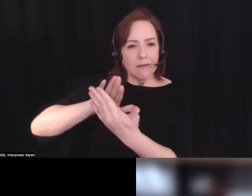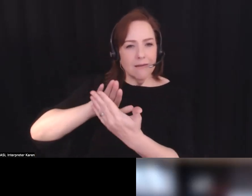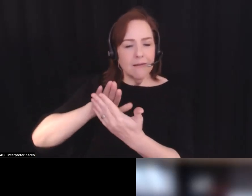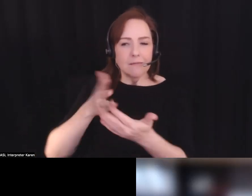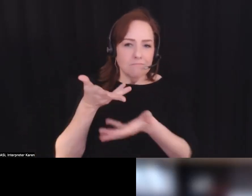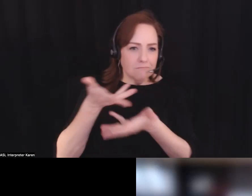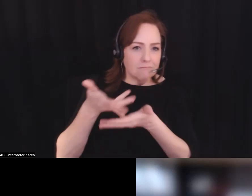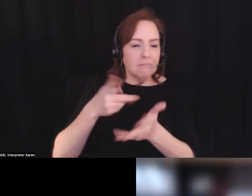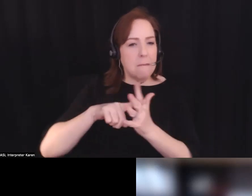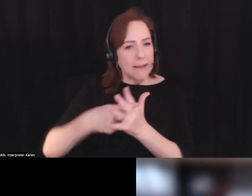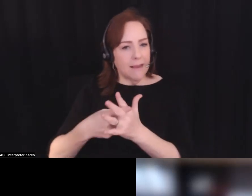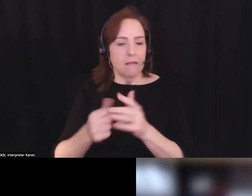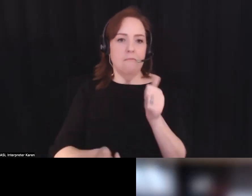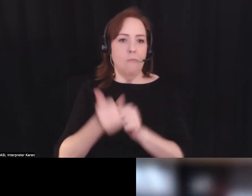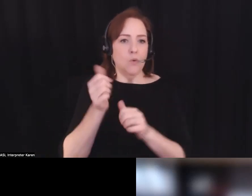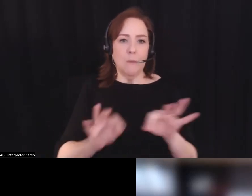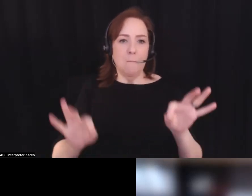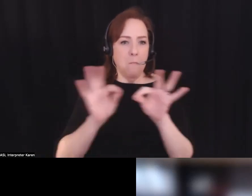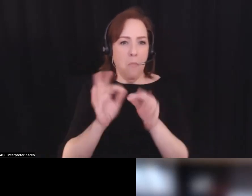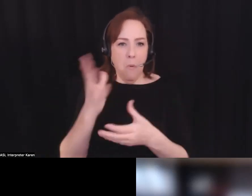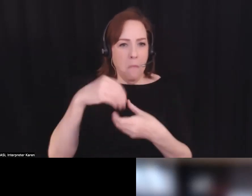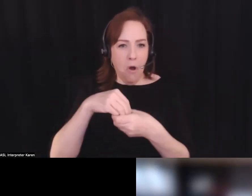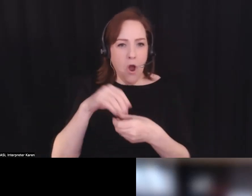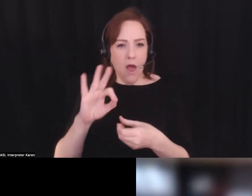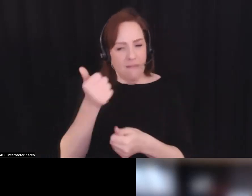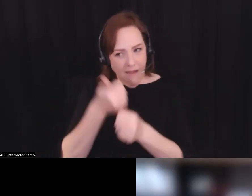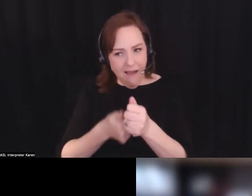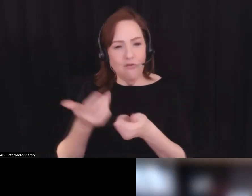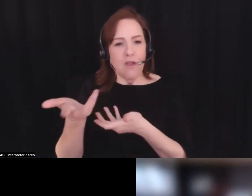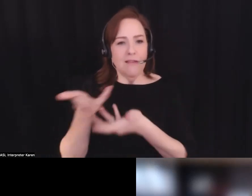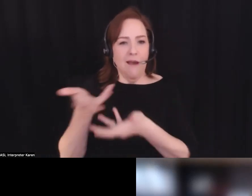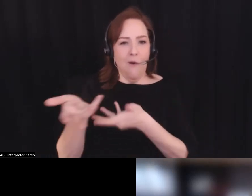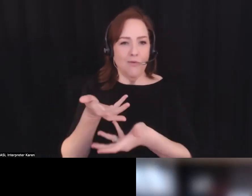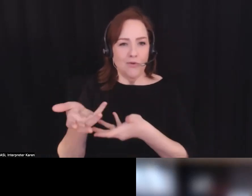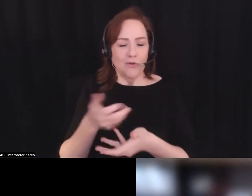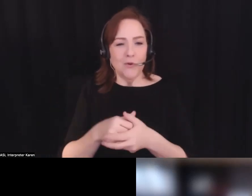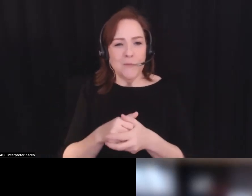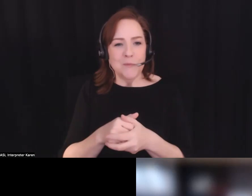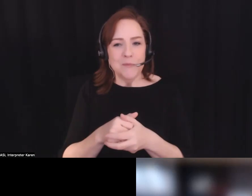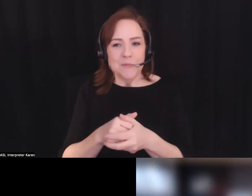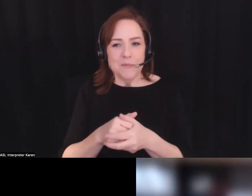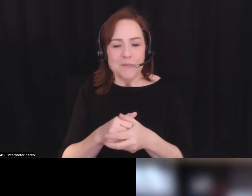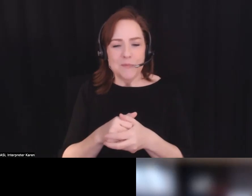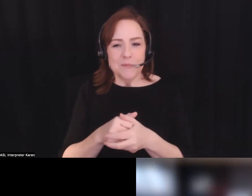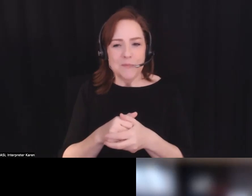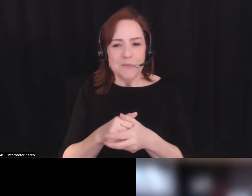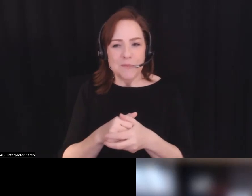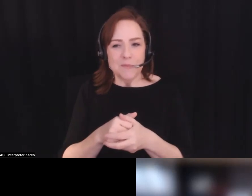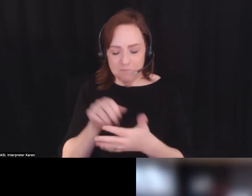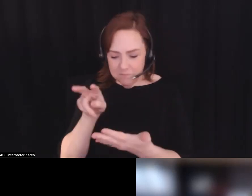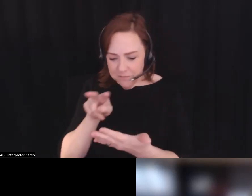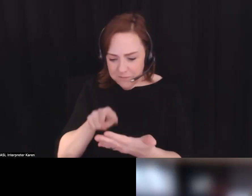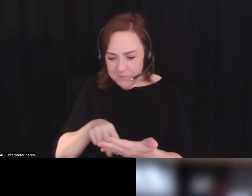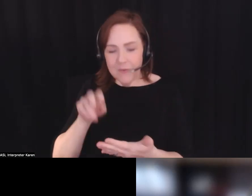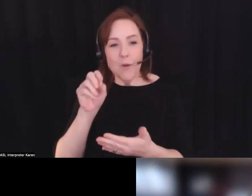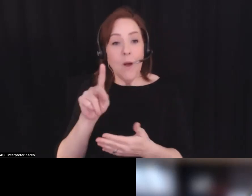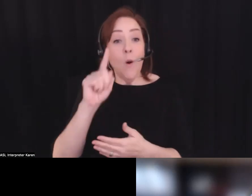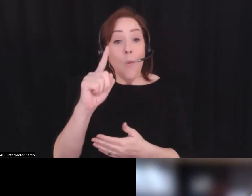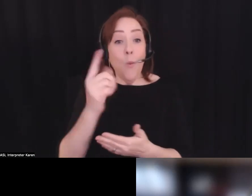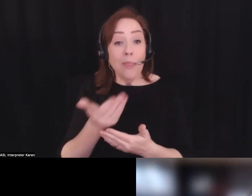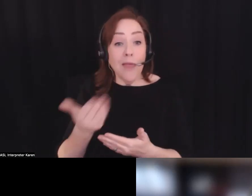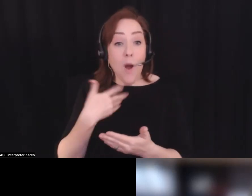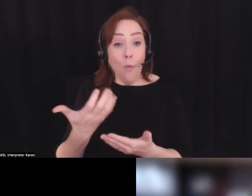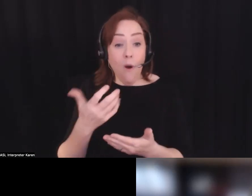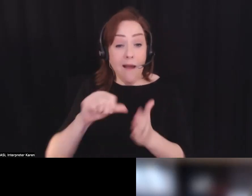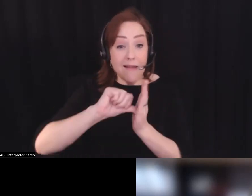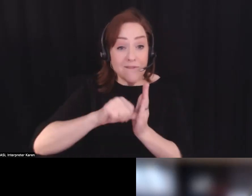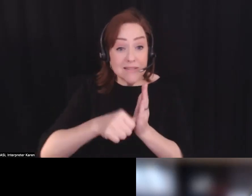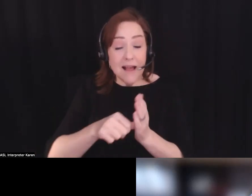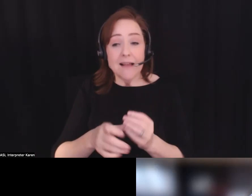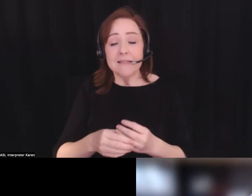part of every encounter. so okay one thing I do want to emphasize where can this happen many of